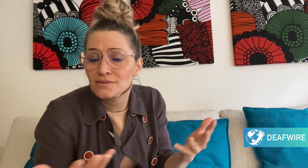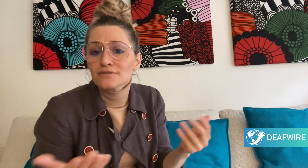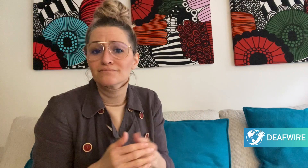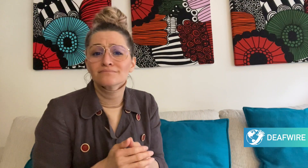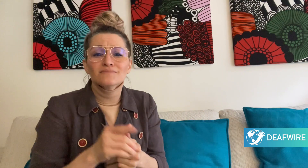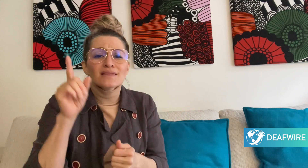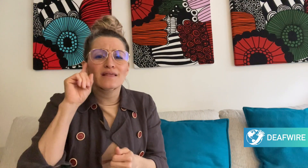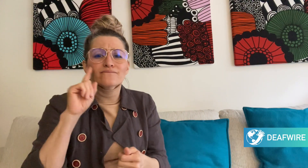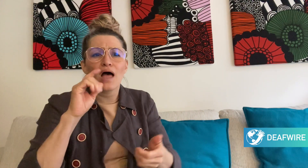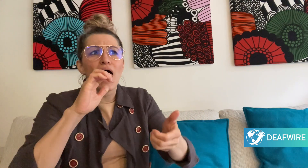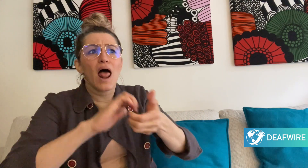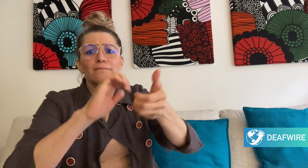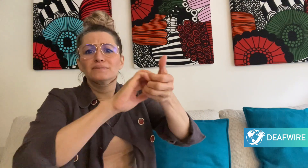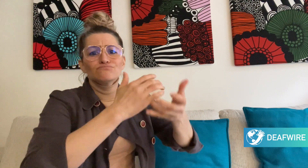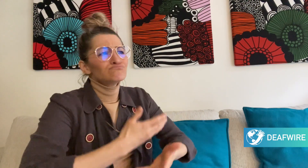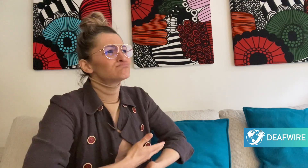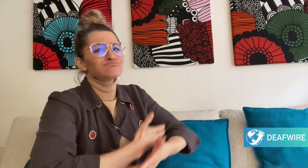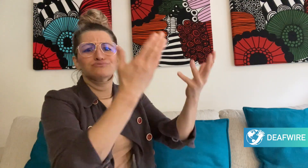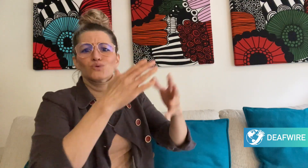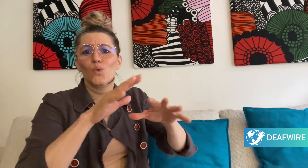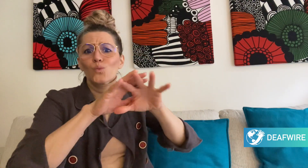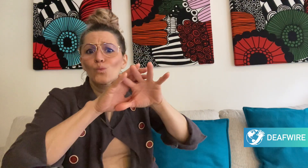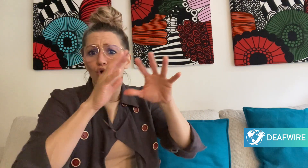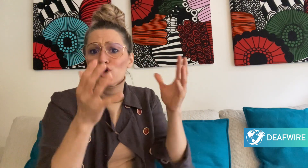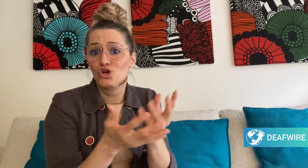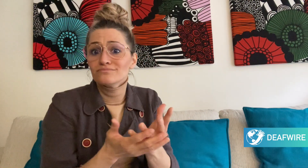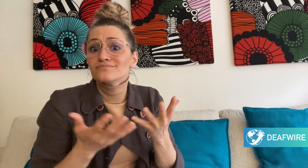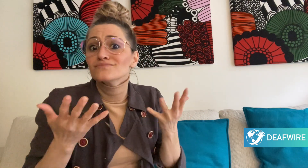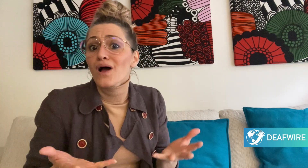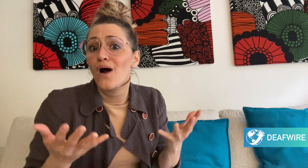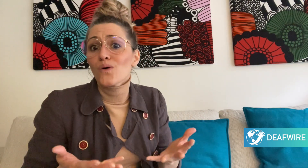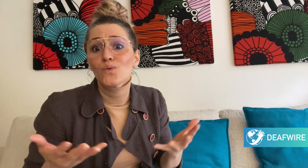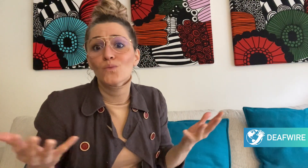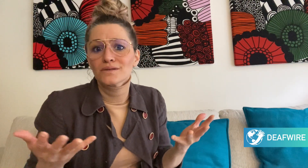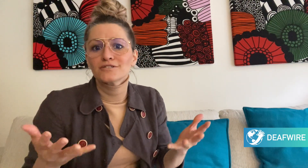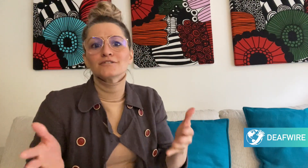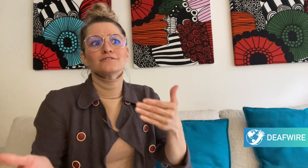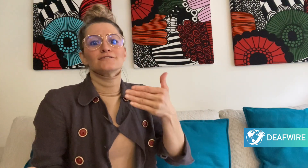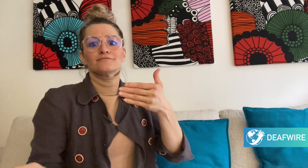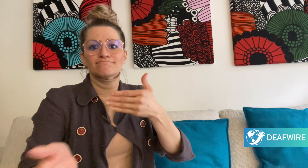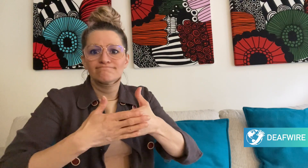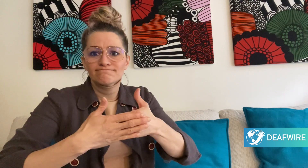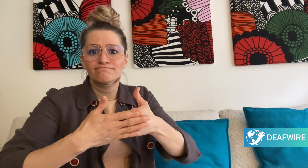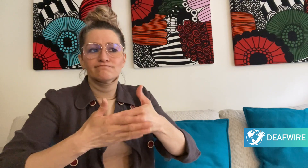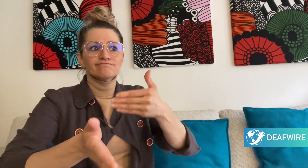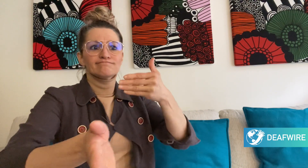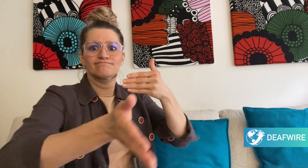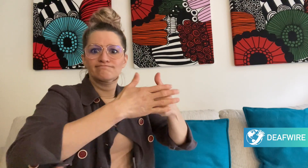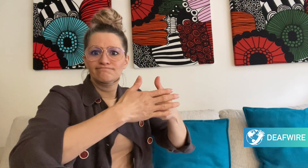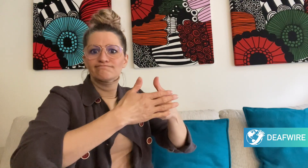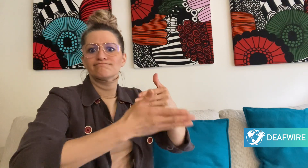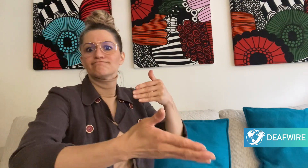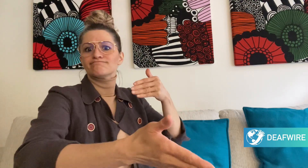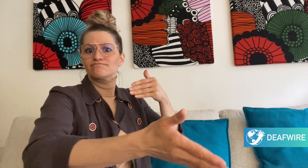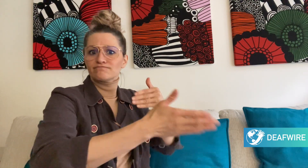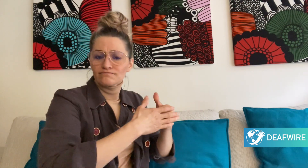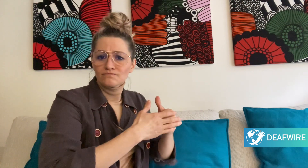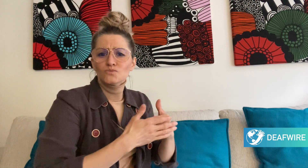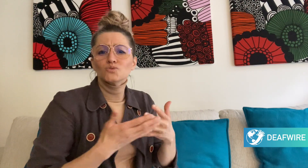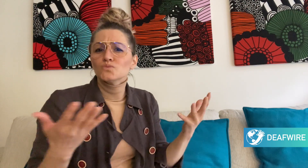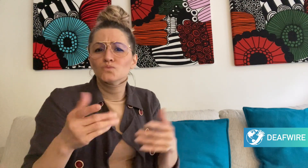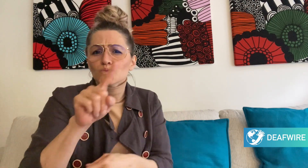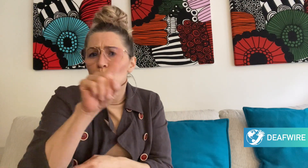Deaf clubs around the world have been closing down due